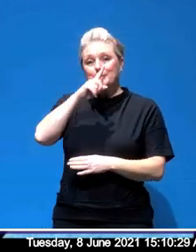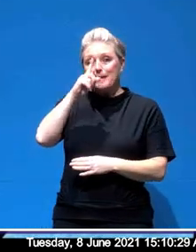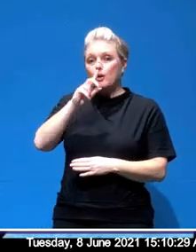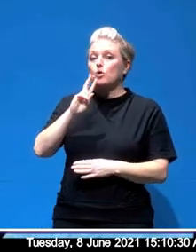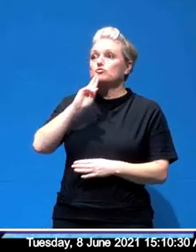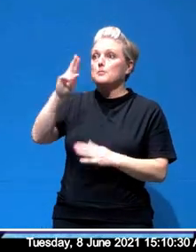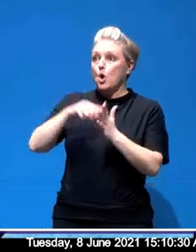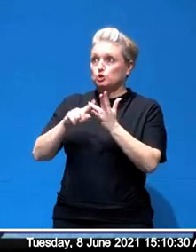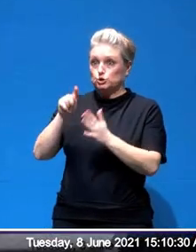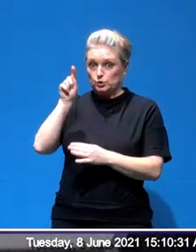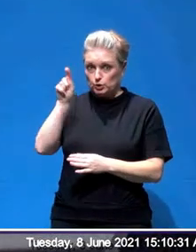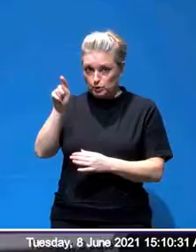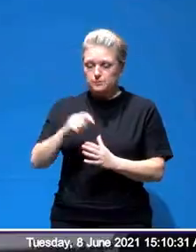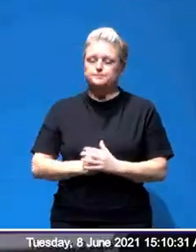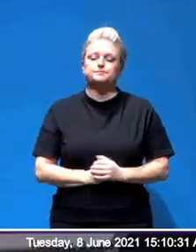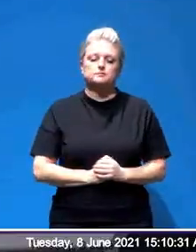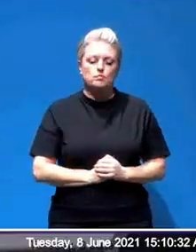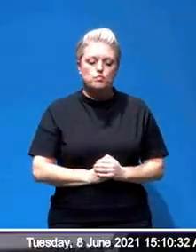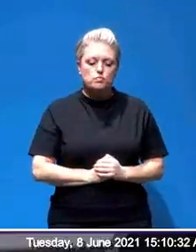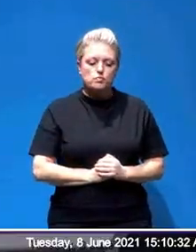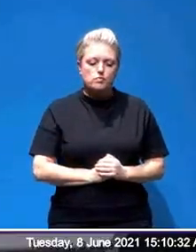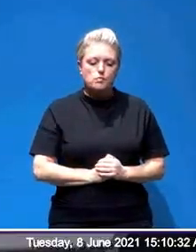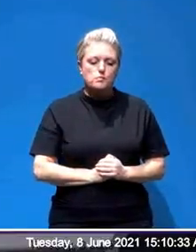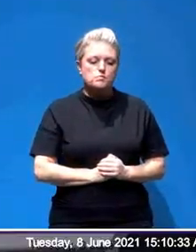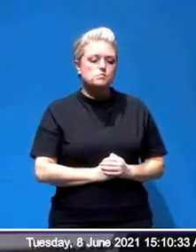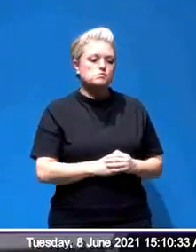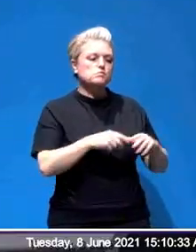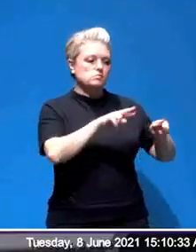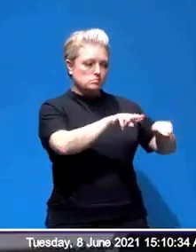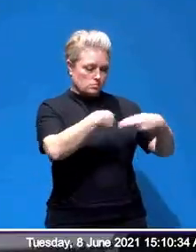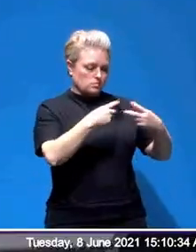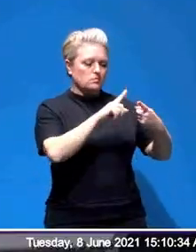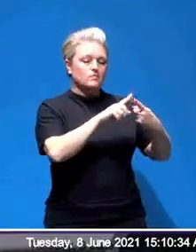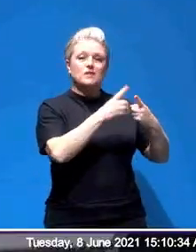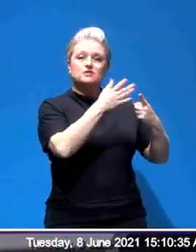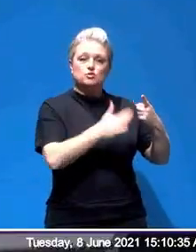Direct reports, I have my Director of Nursing, I have the Manager